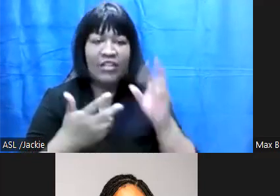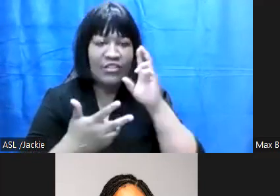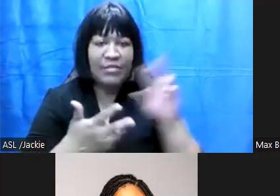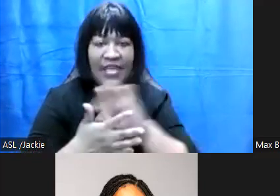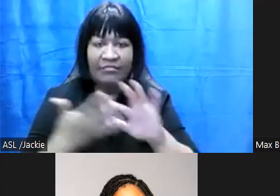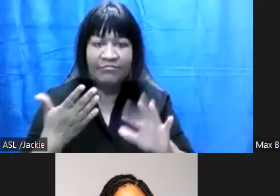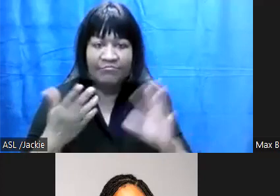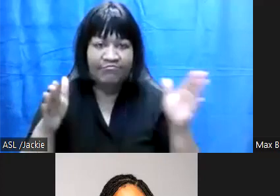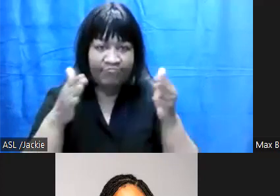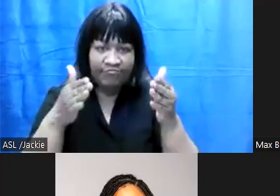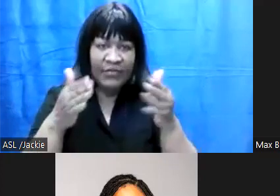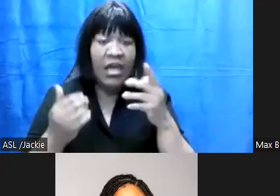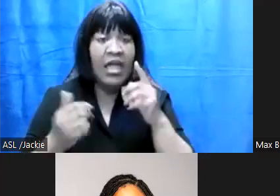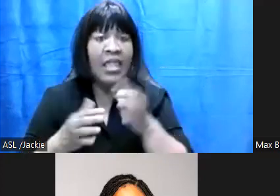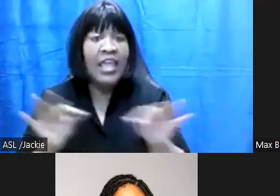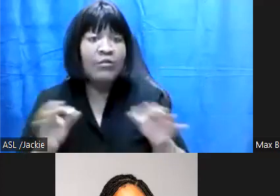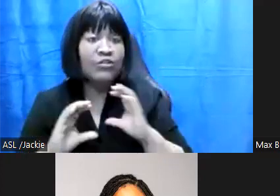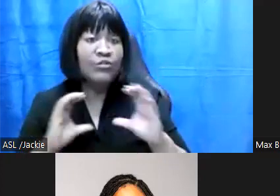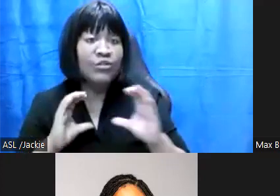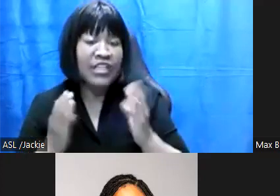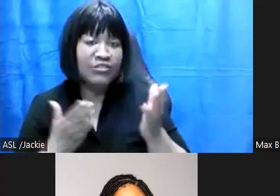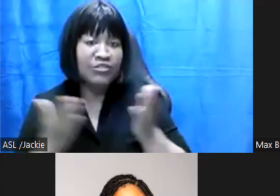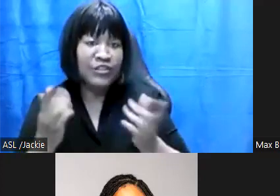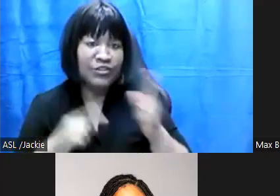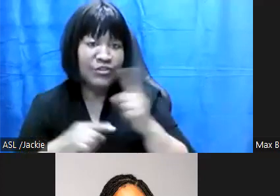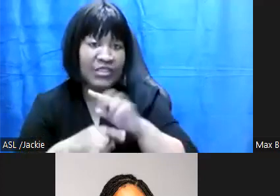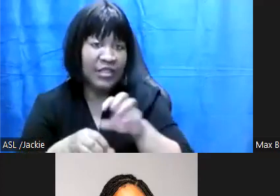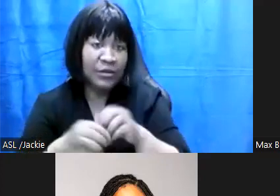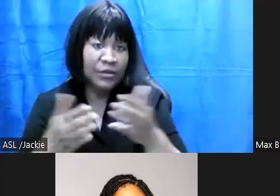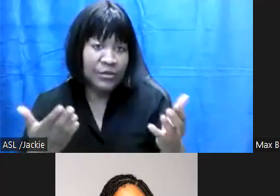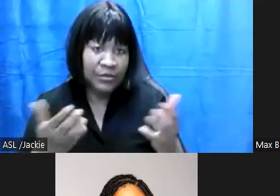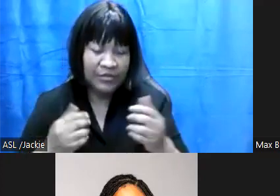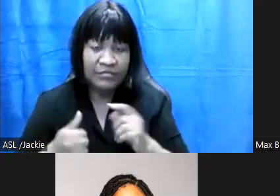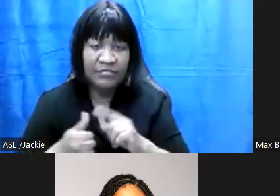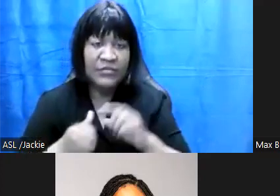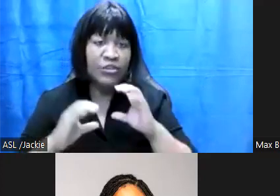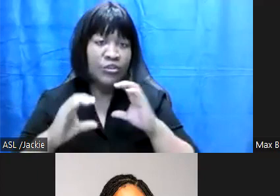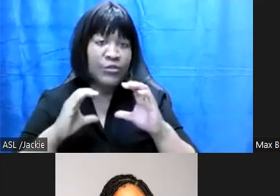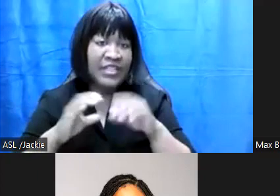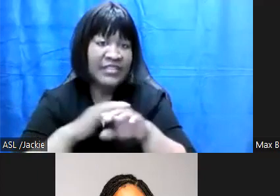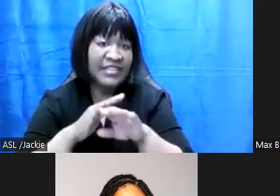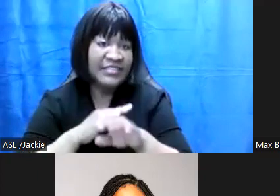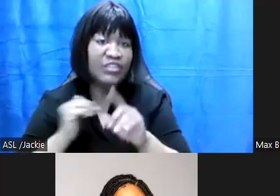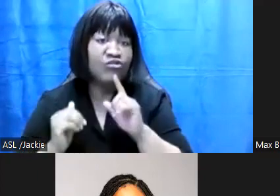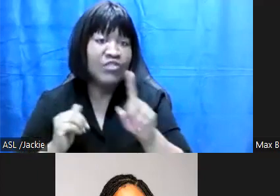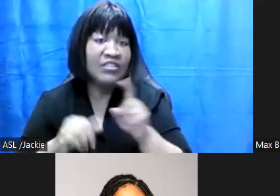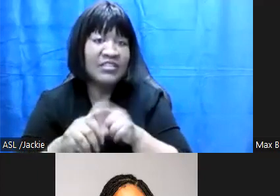The language services being provided today include, communication access real time translation, CART.